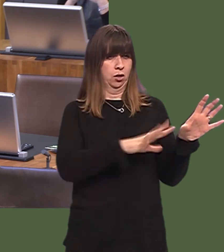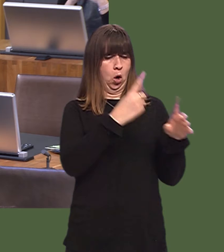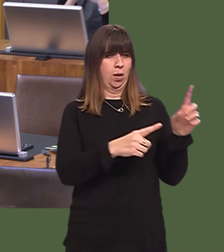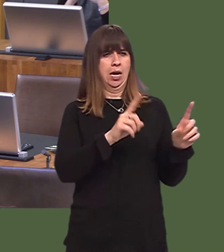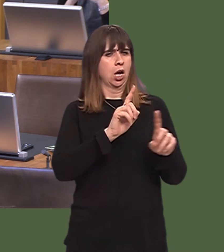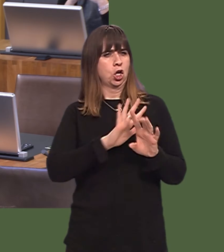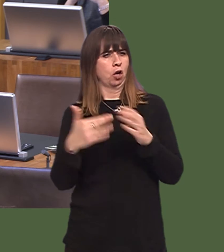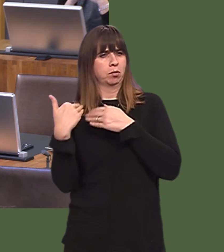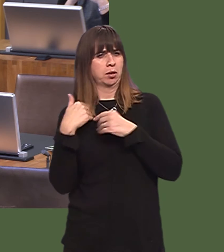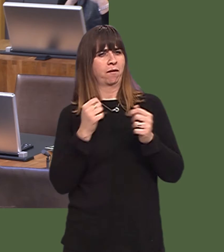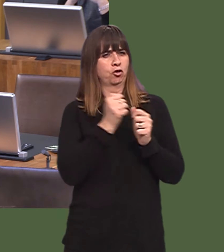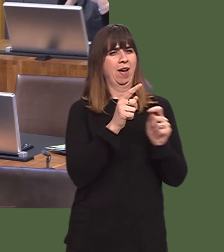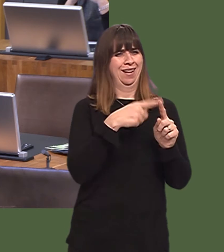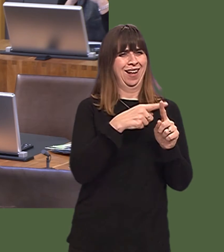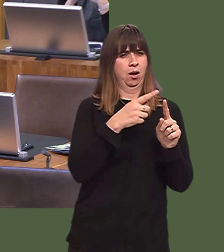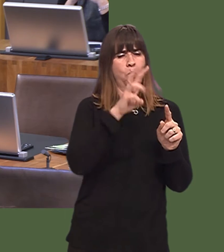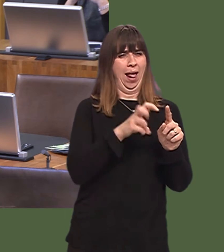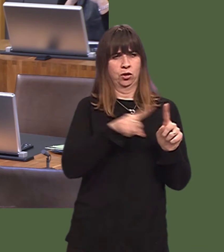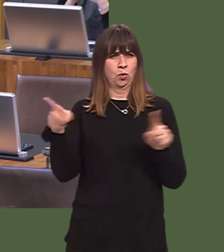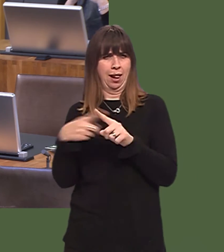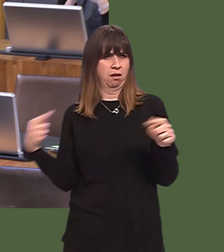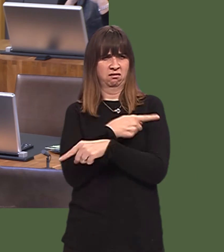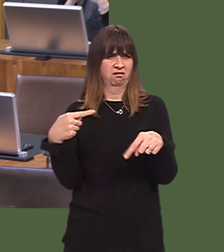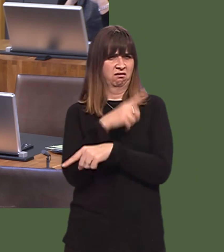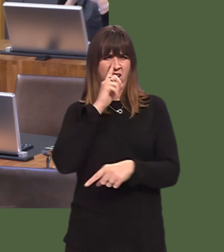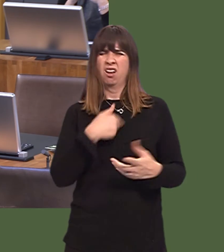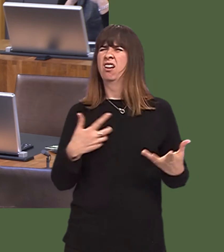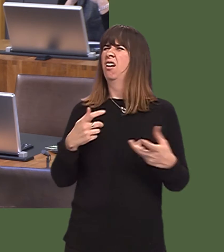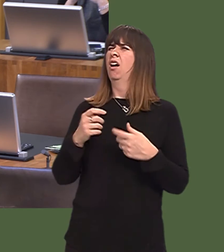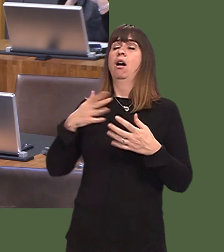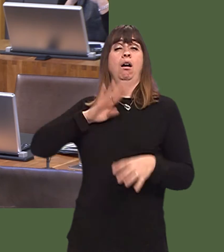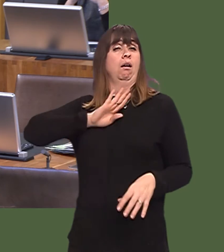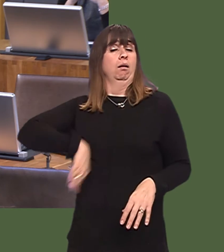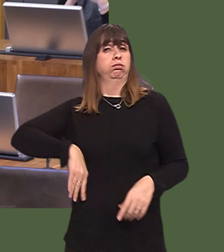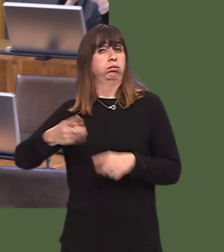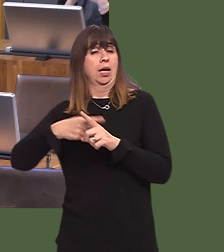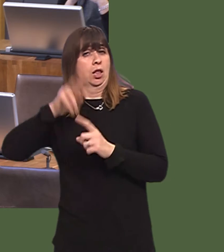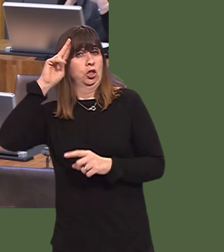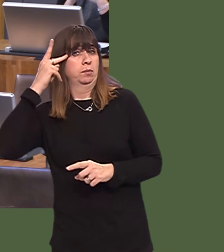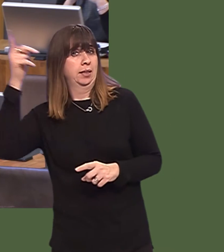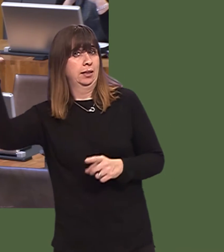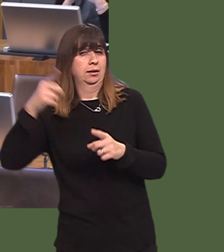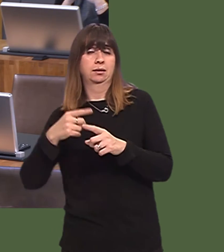Merthyr. Iím glad that that rather odd situation seems to have been vacated by the UK Government,